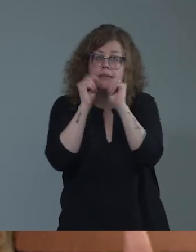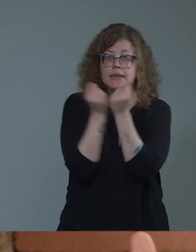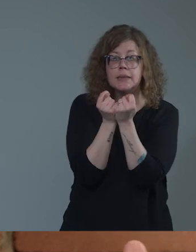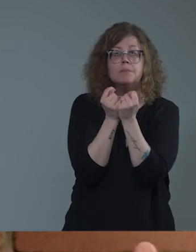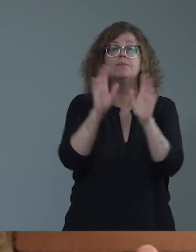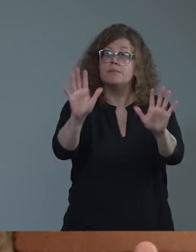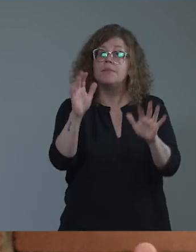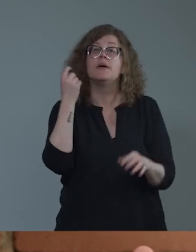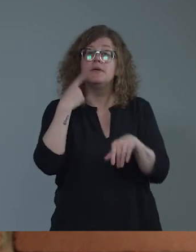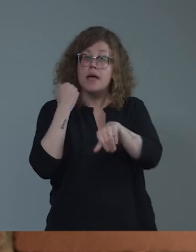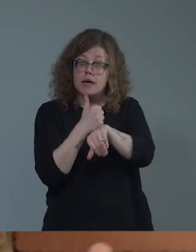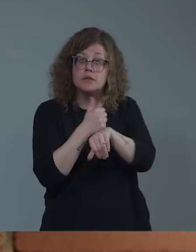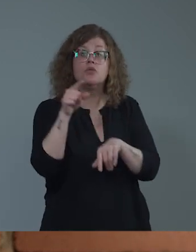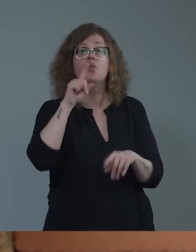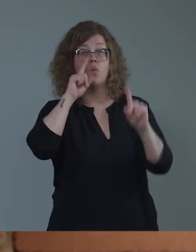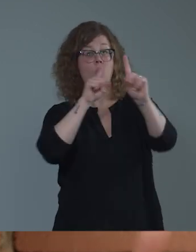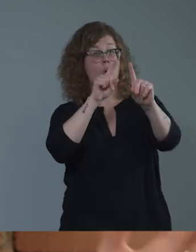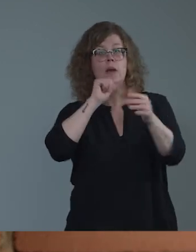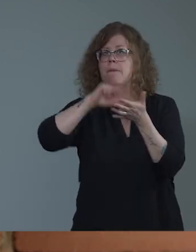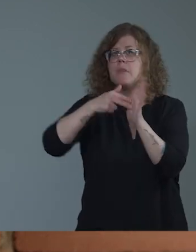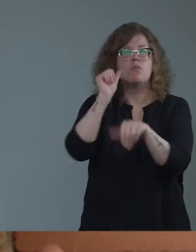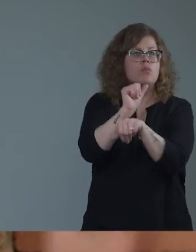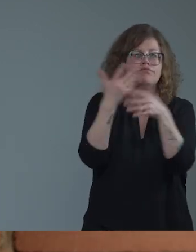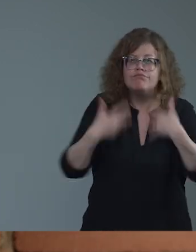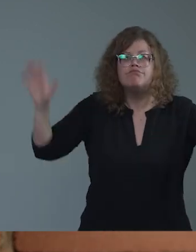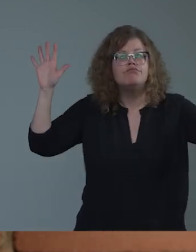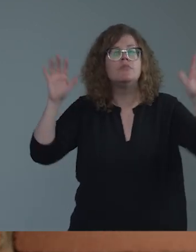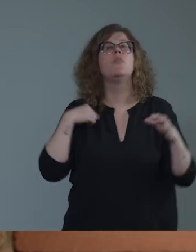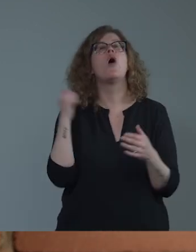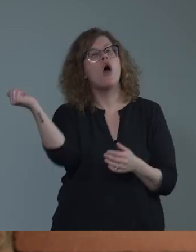maybe the project has evolved. Maybe you even need to change the intention of the project,